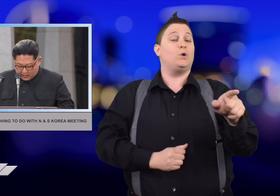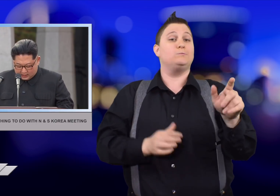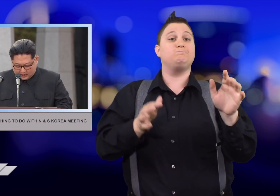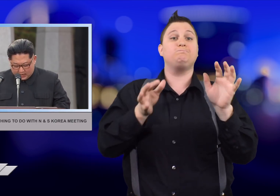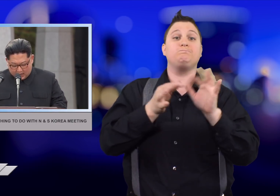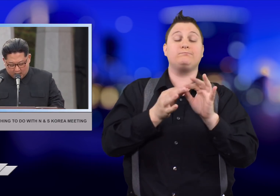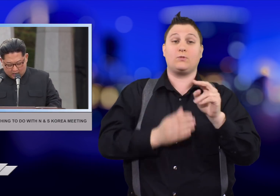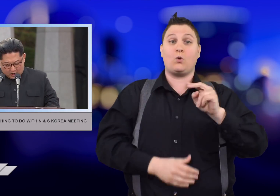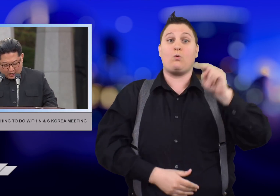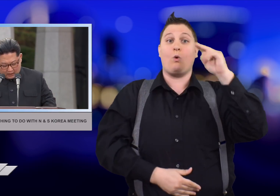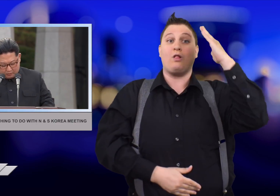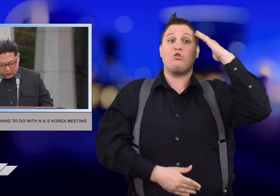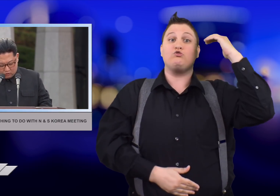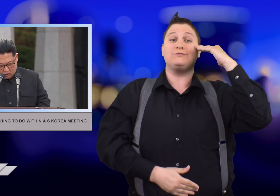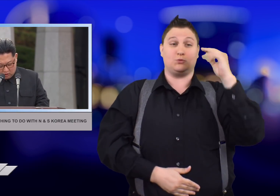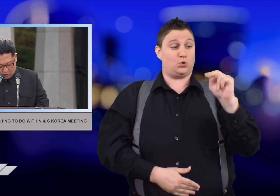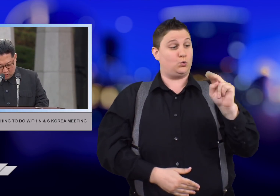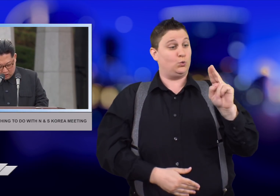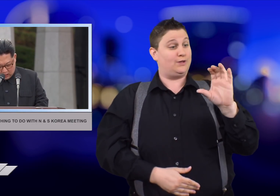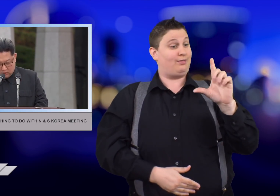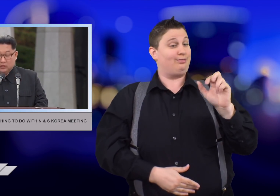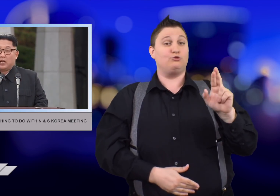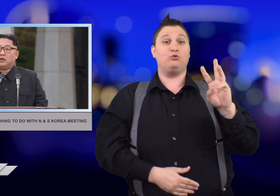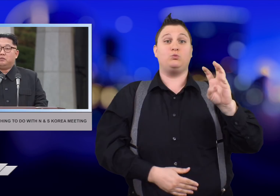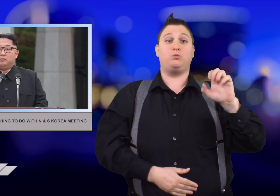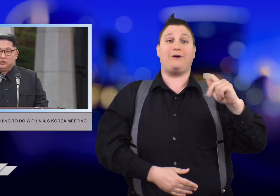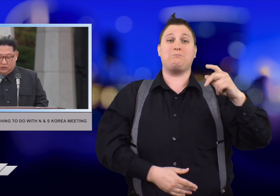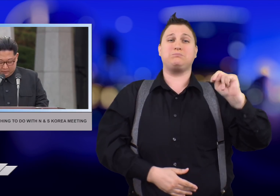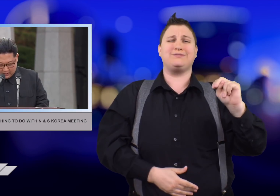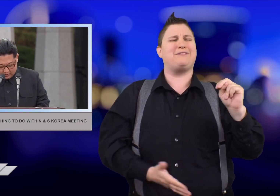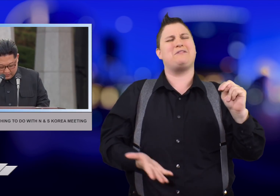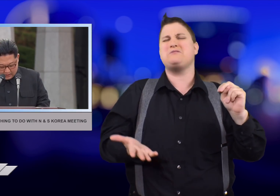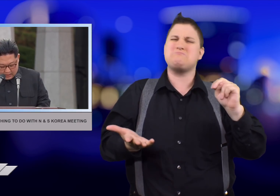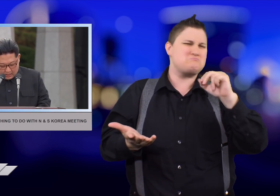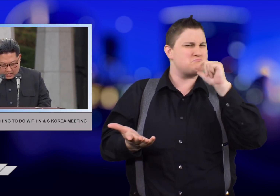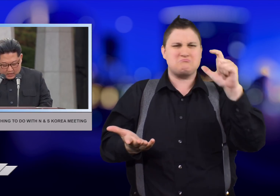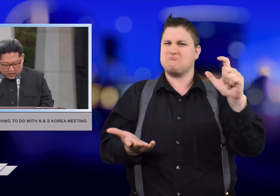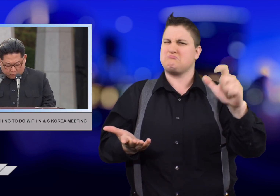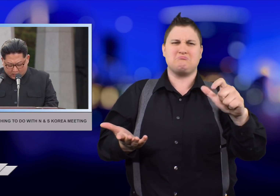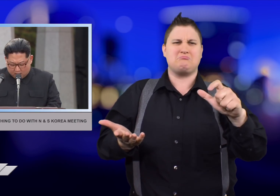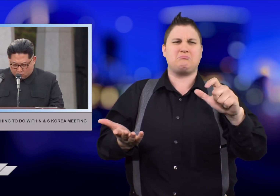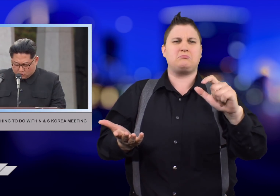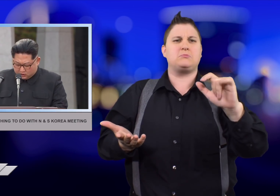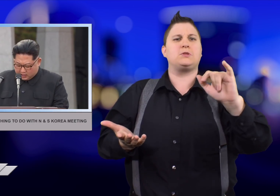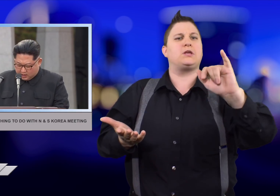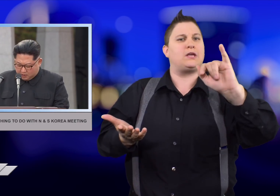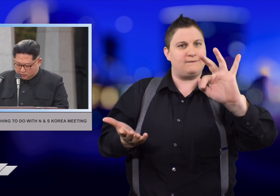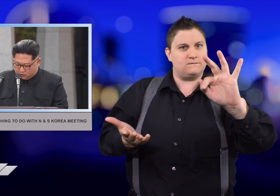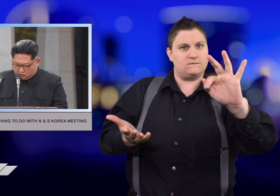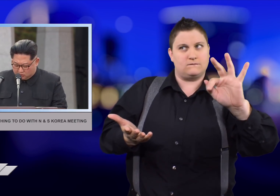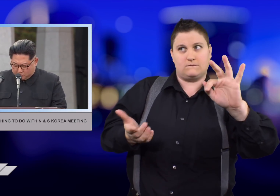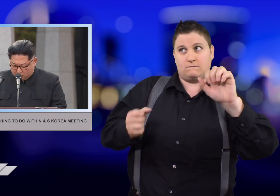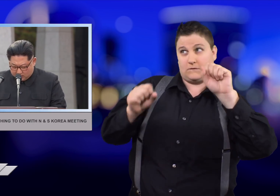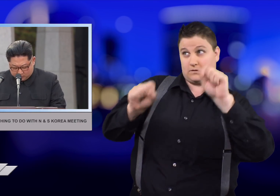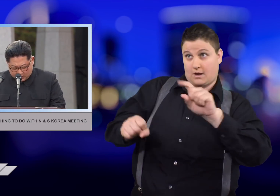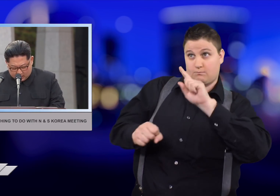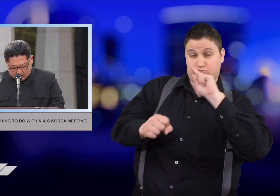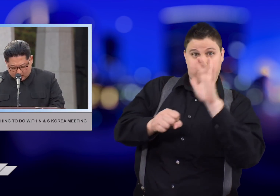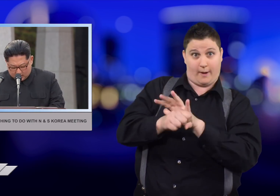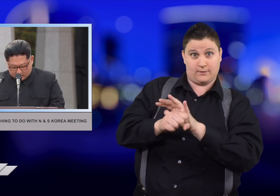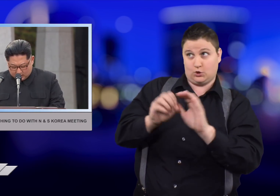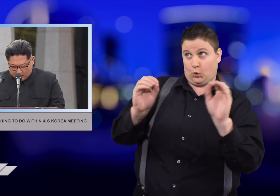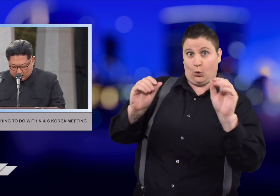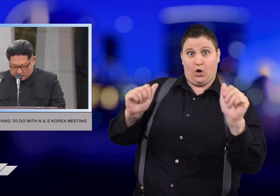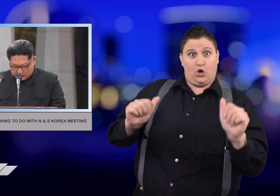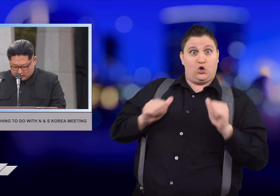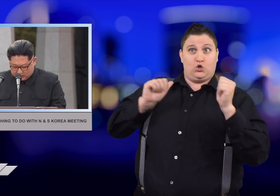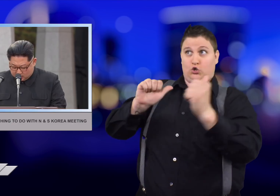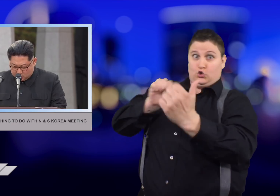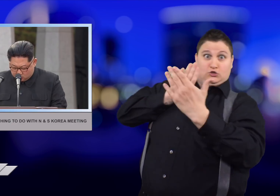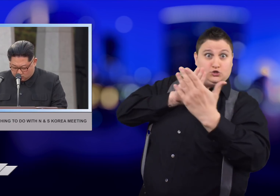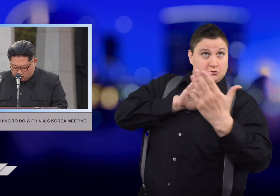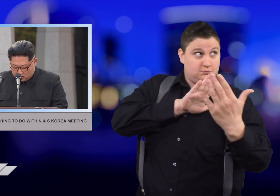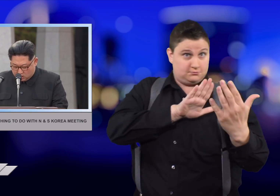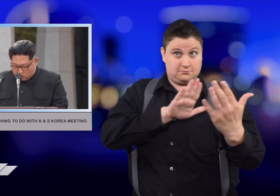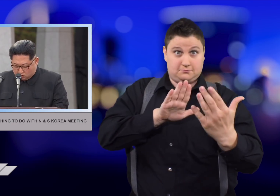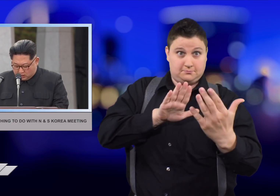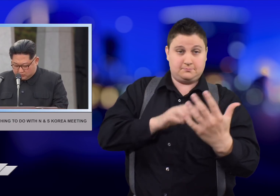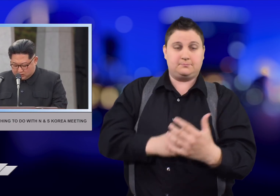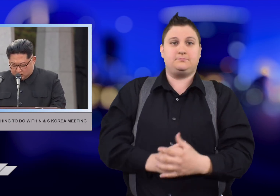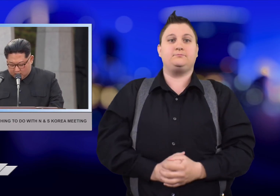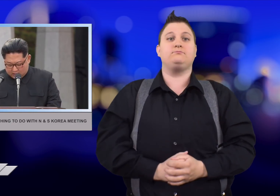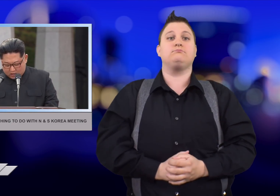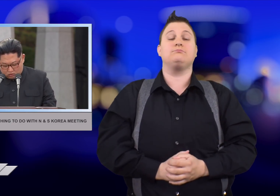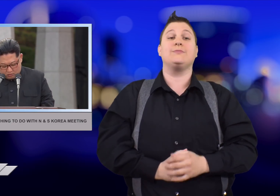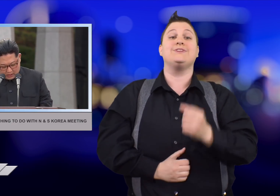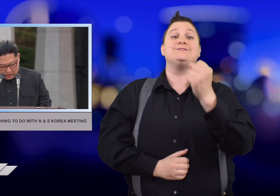Kim says North Korea will have no need for nuclear weapons if non-aggression can be promised.